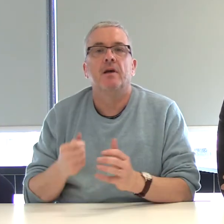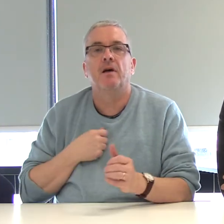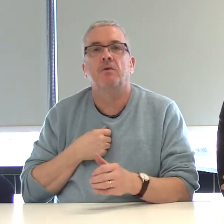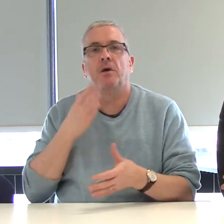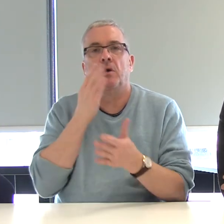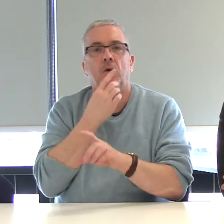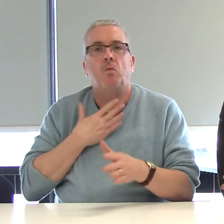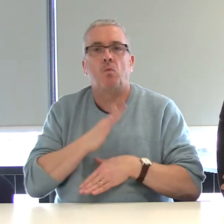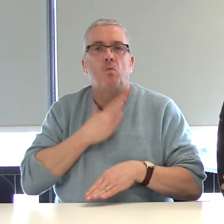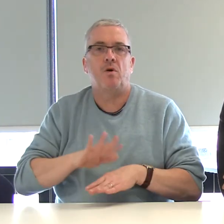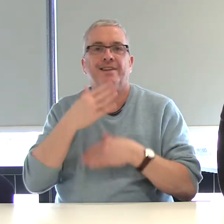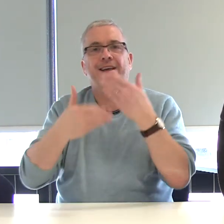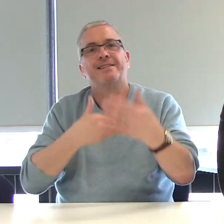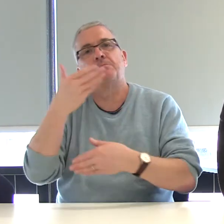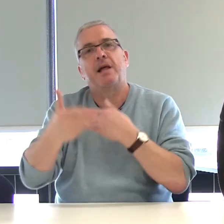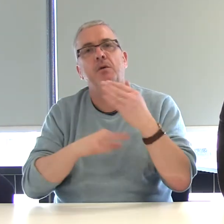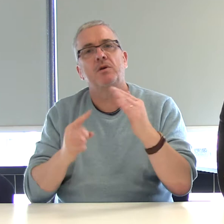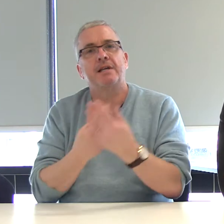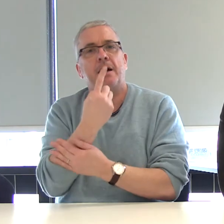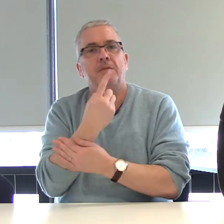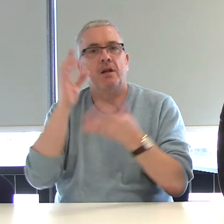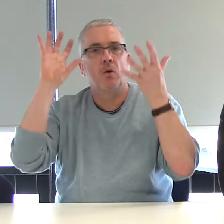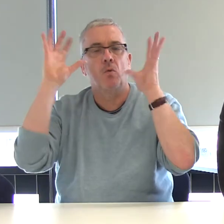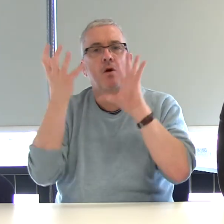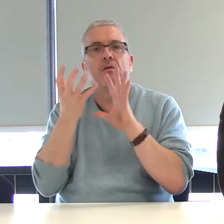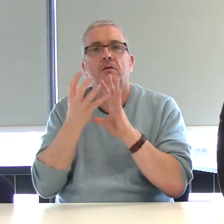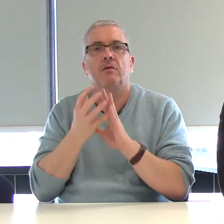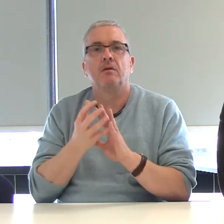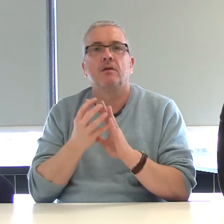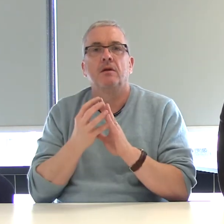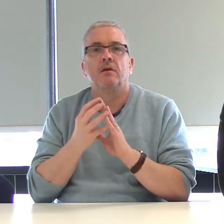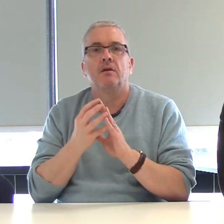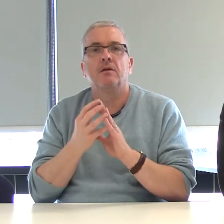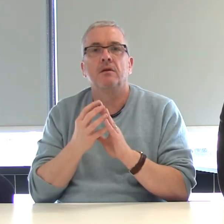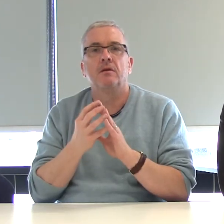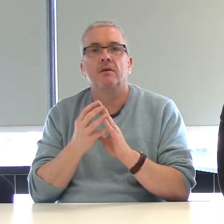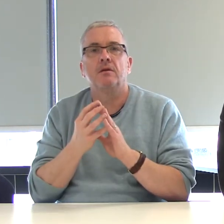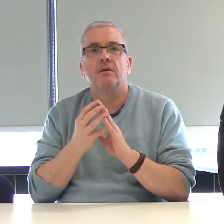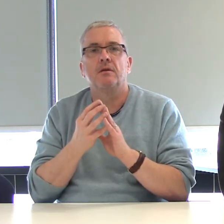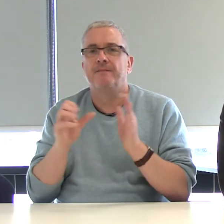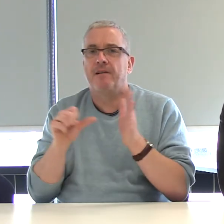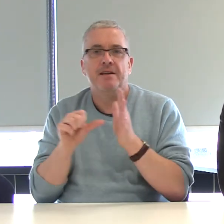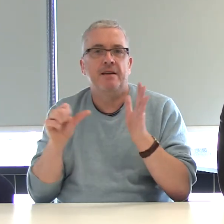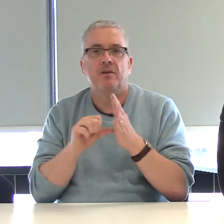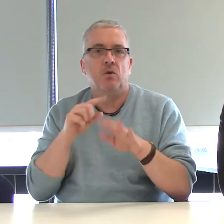and we just wanted to send you a quick message to say What's happening here at QUAD during these difficult times